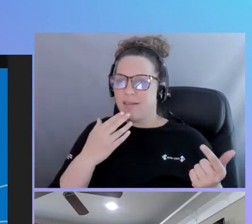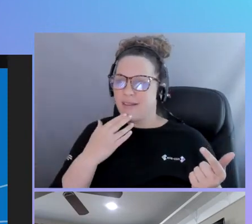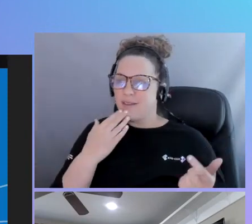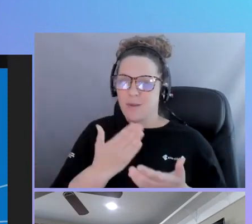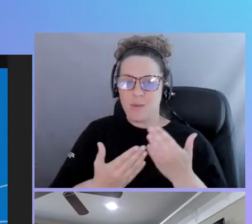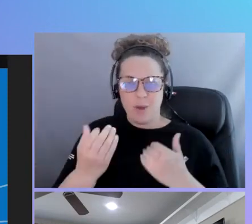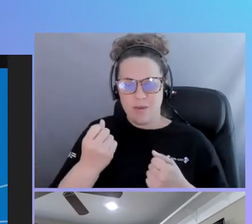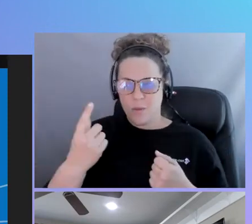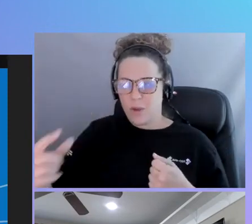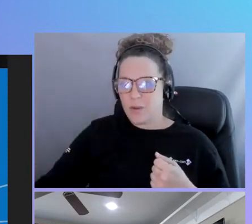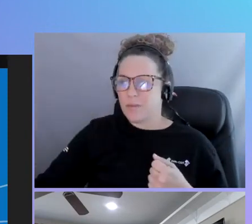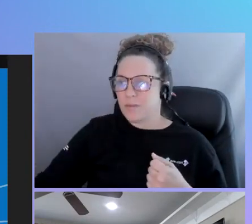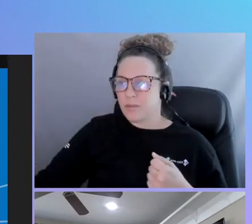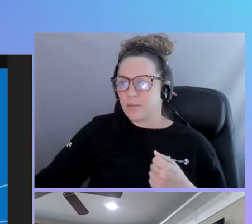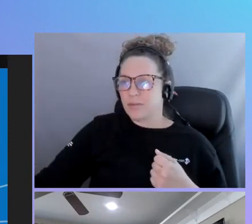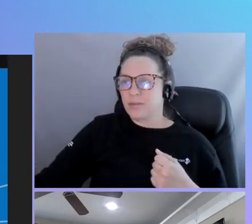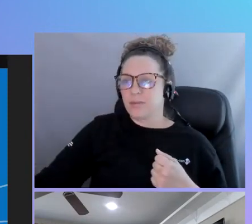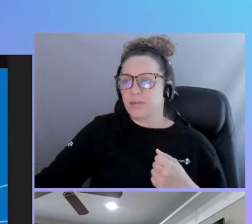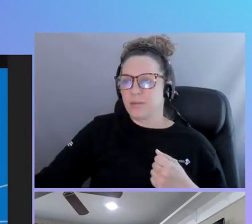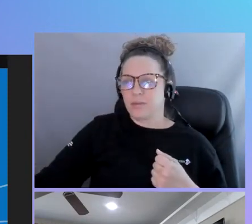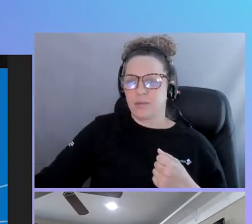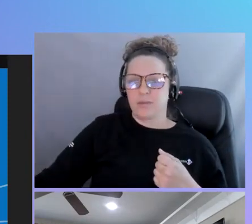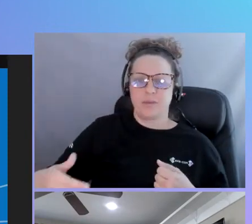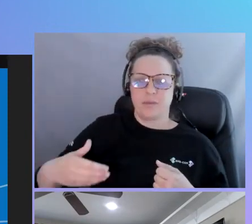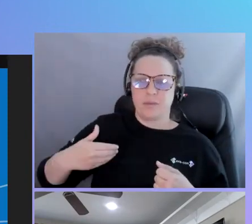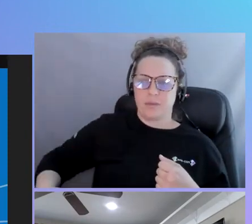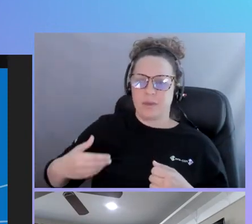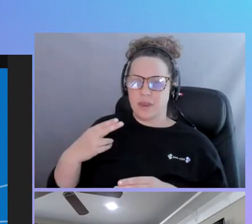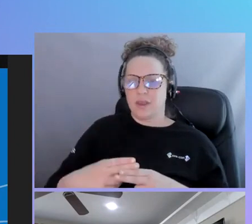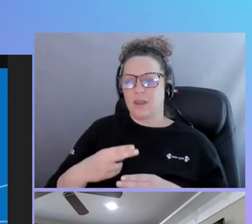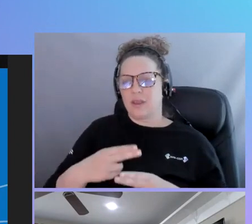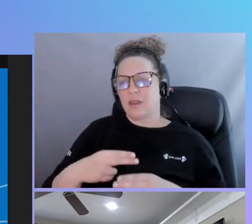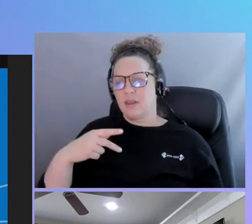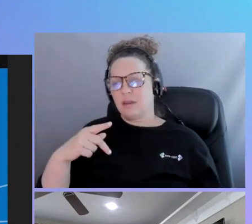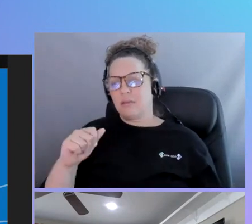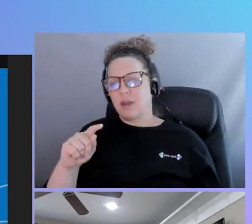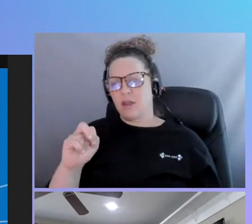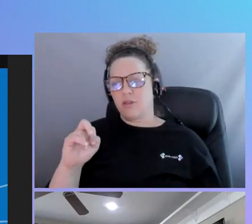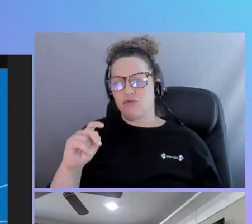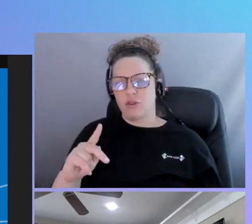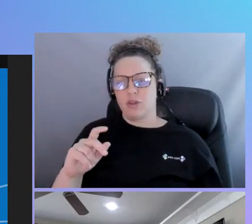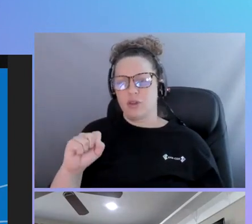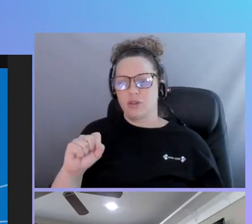name is Patrick Sturdivant. Um coming to you today from, um,